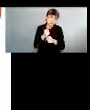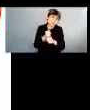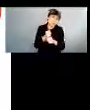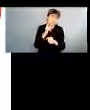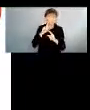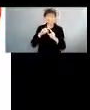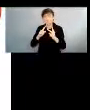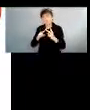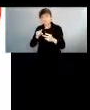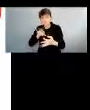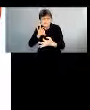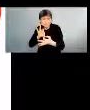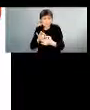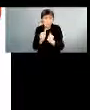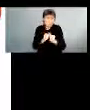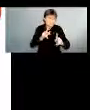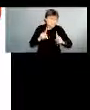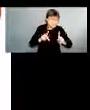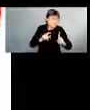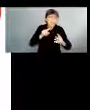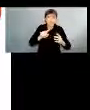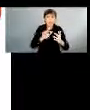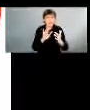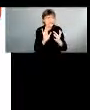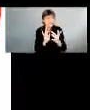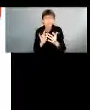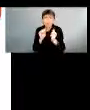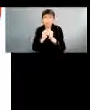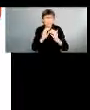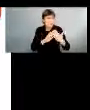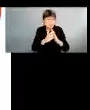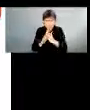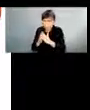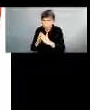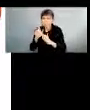with individuals or communities as part of the creation or development process, but the